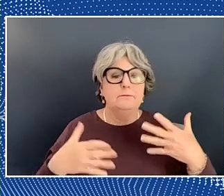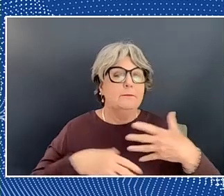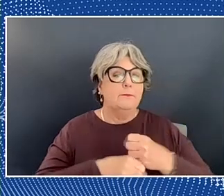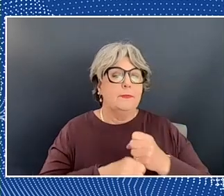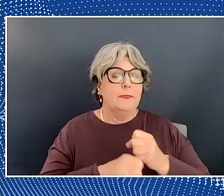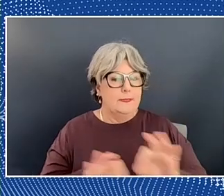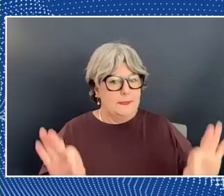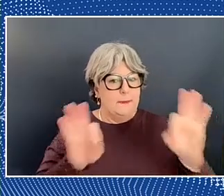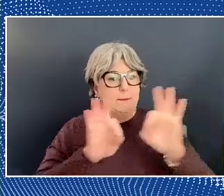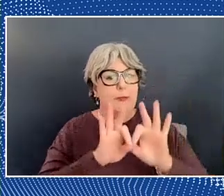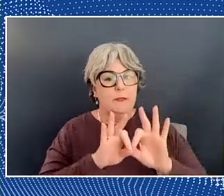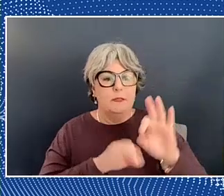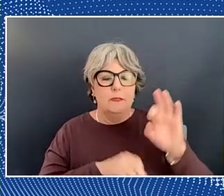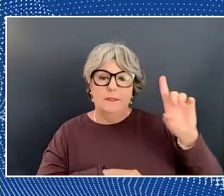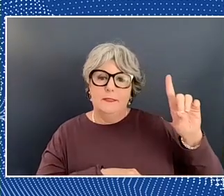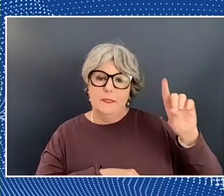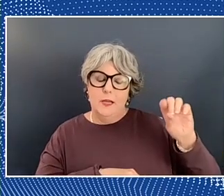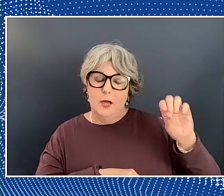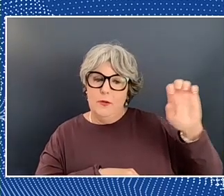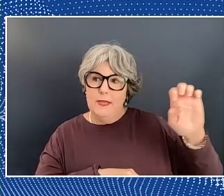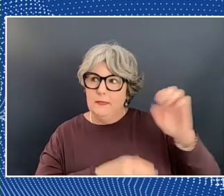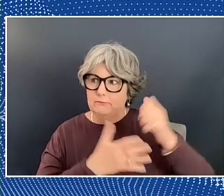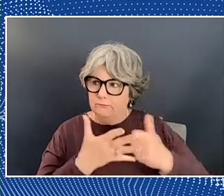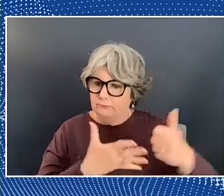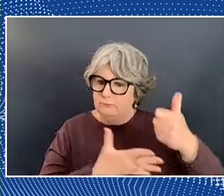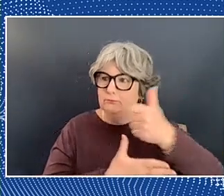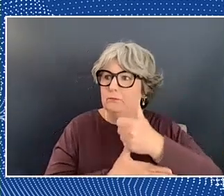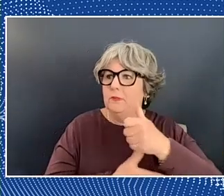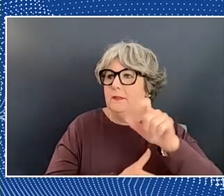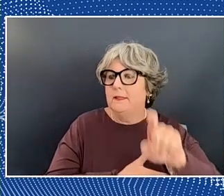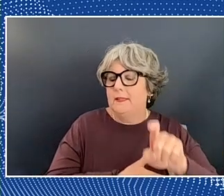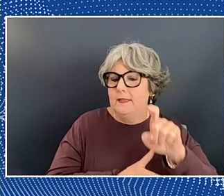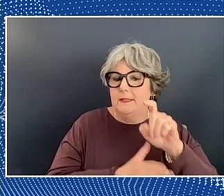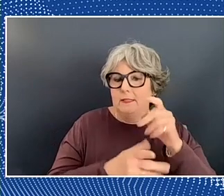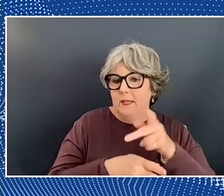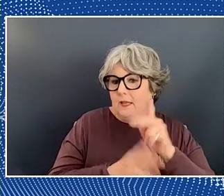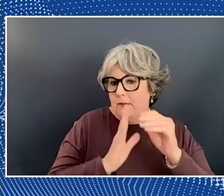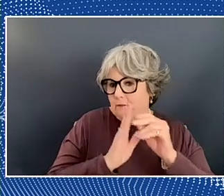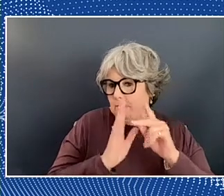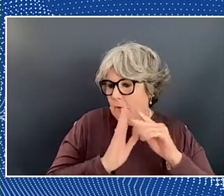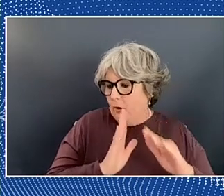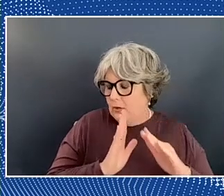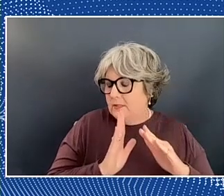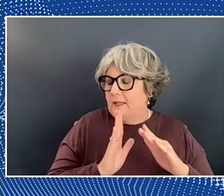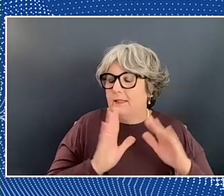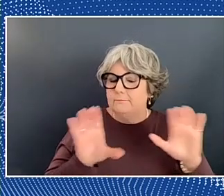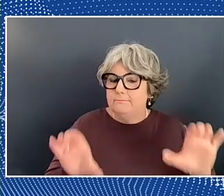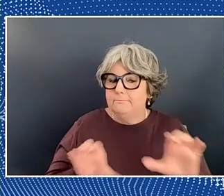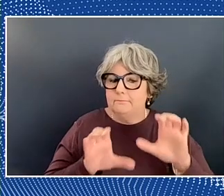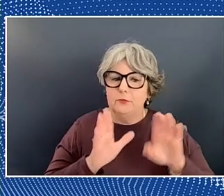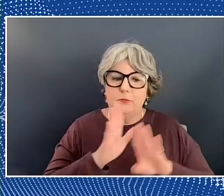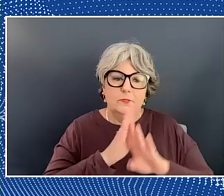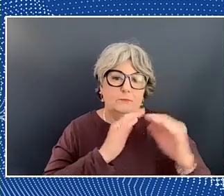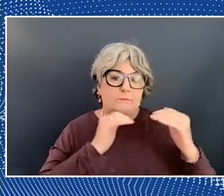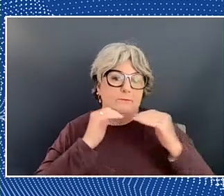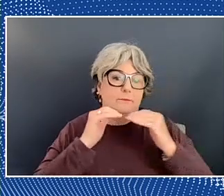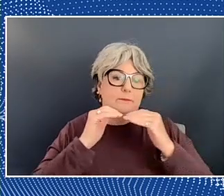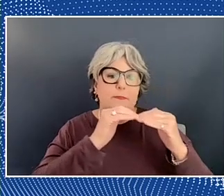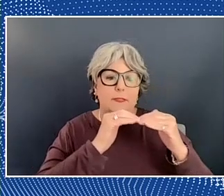Department of Education to prioritize the needs of student borrowers and take decisive action to create an equitable path to loan cancellation.